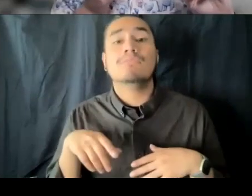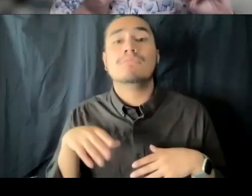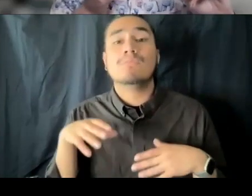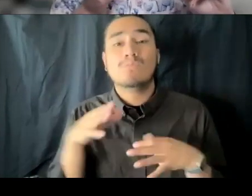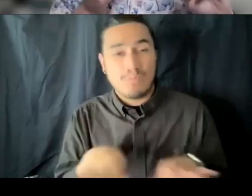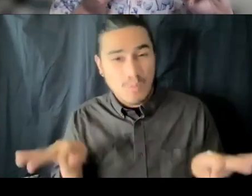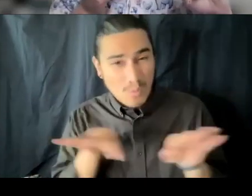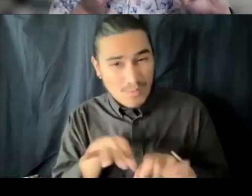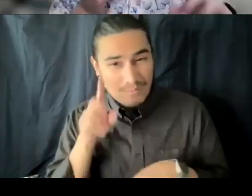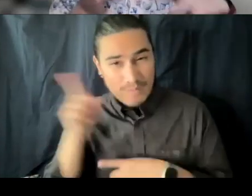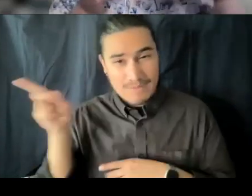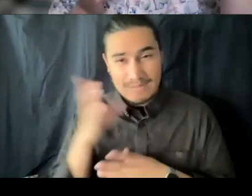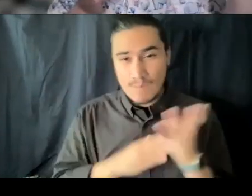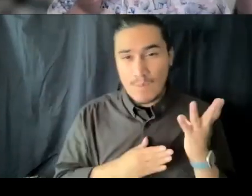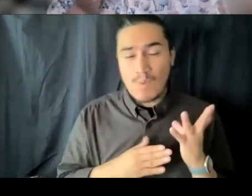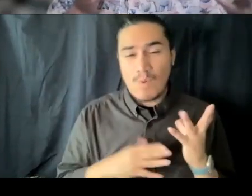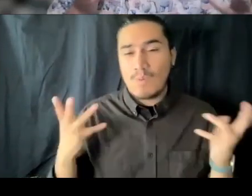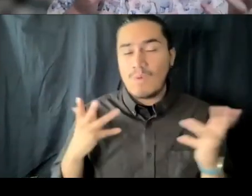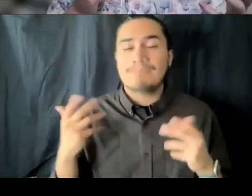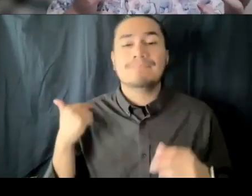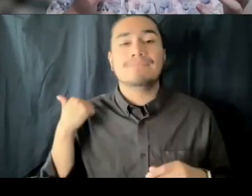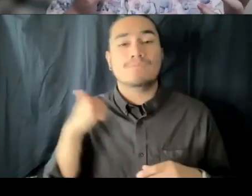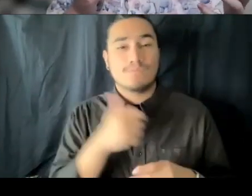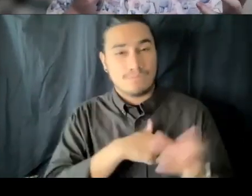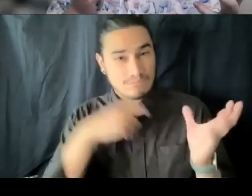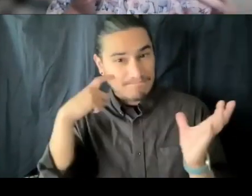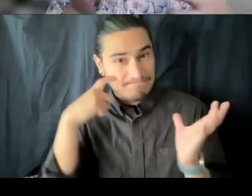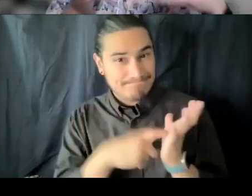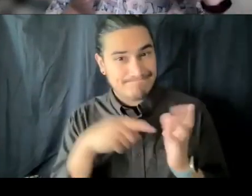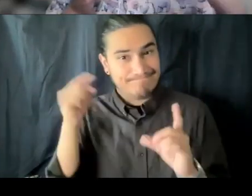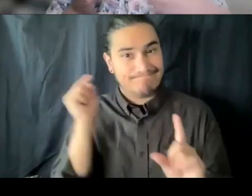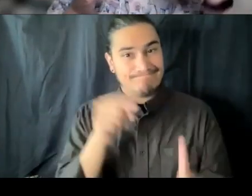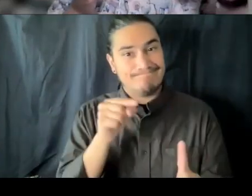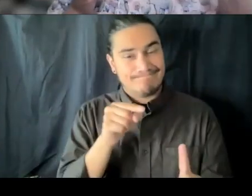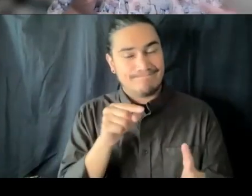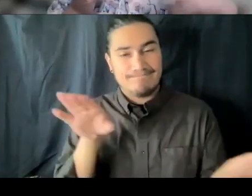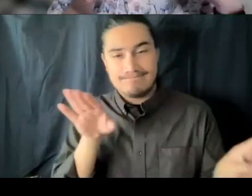is that as we notice a particular behavior or action